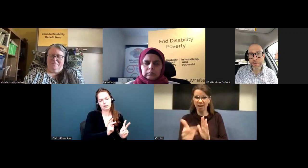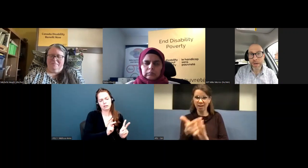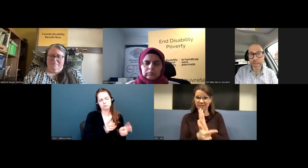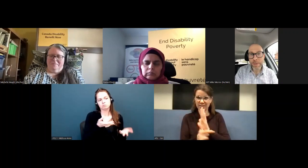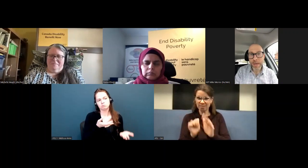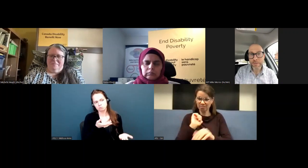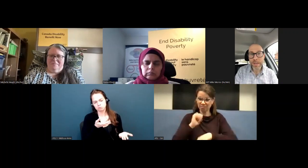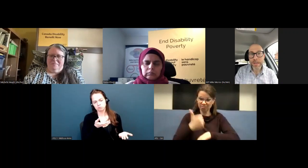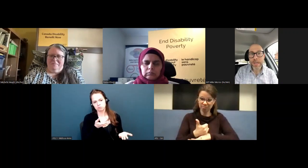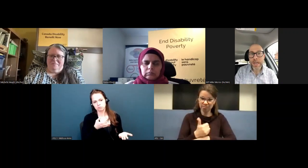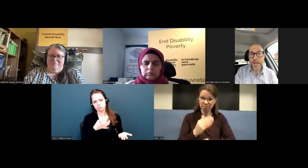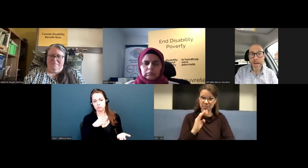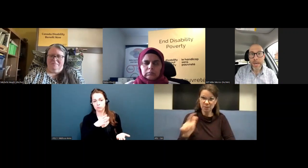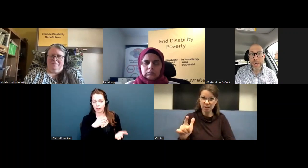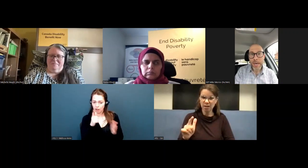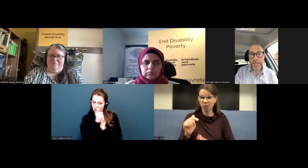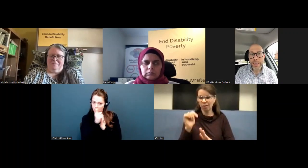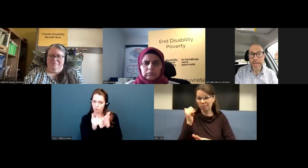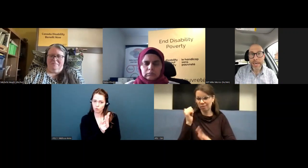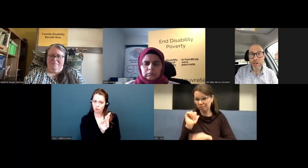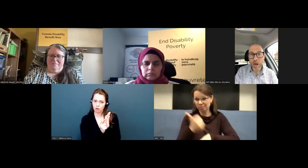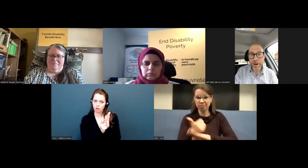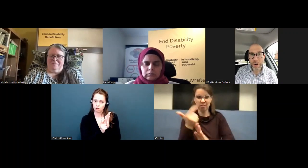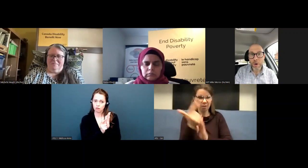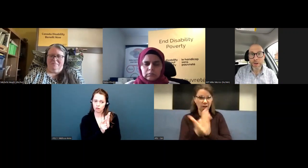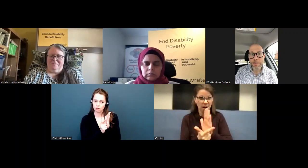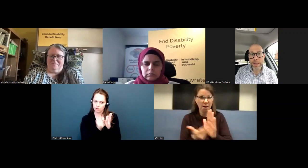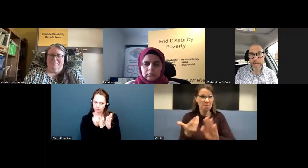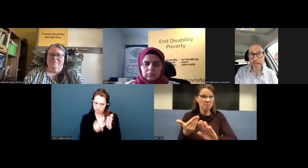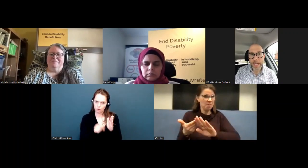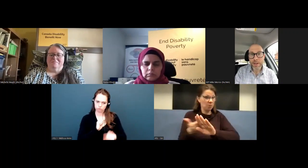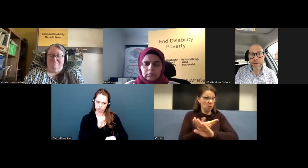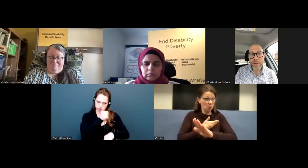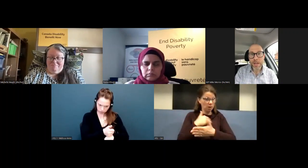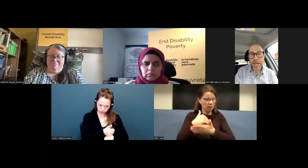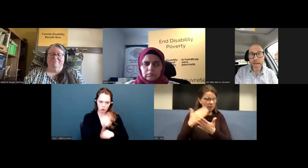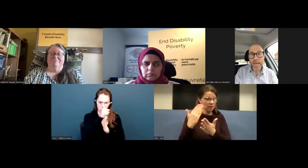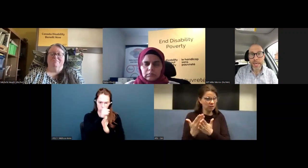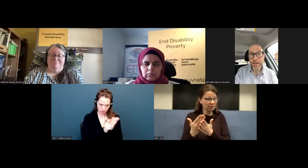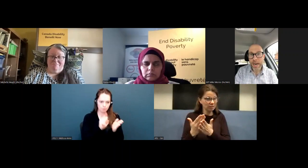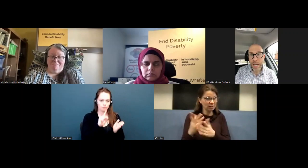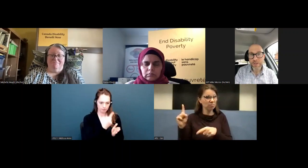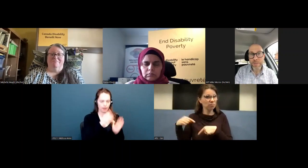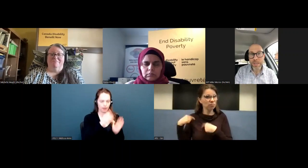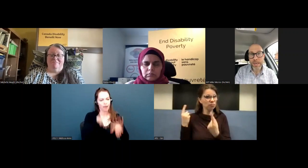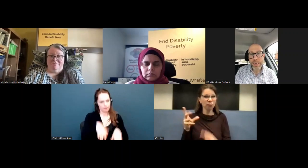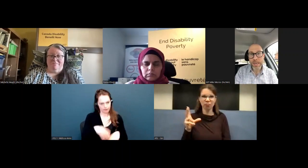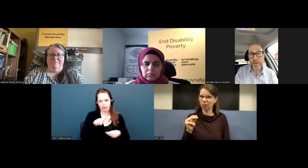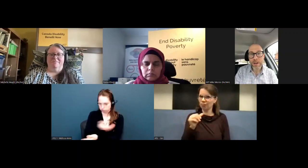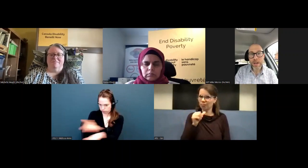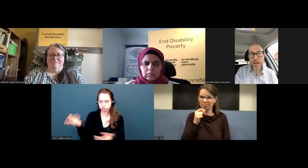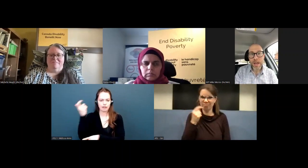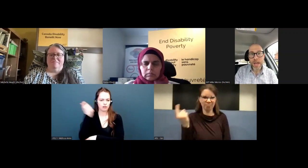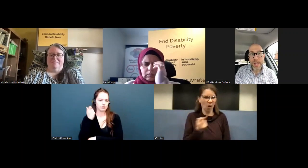THE BENEFIT, THAT IS NOT ALWAYS BEEN THE CASE AND DOESN'T HAVE TO BE THE CASE.